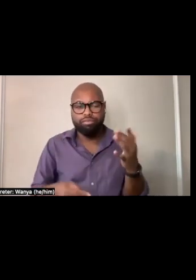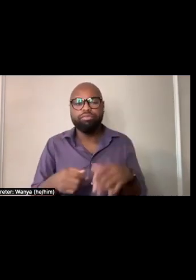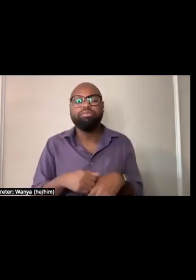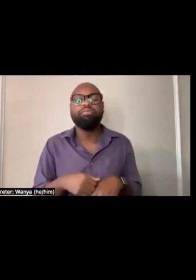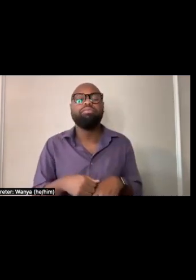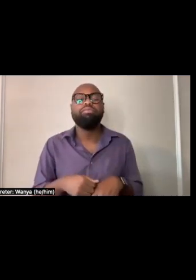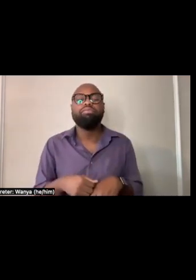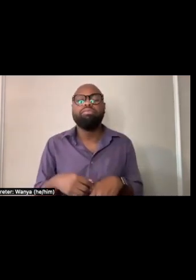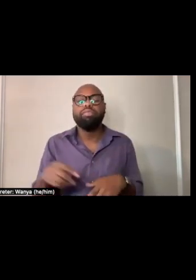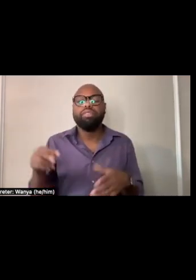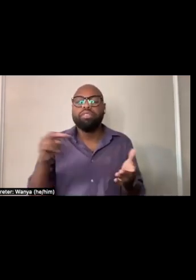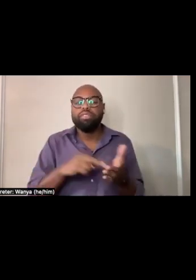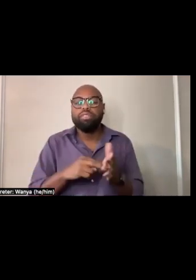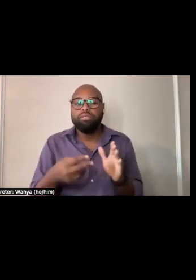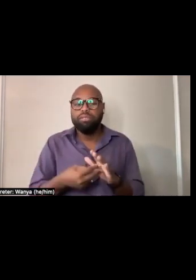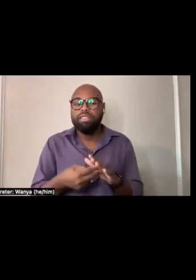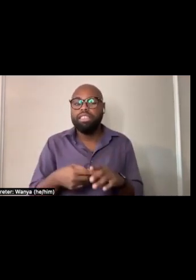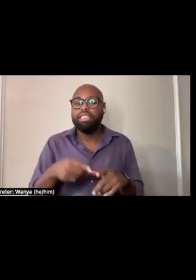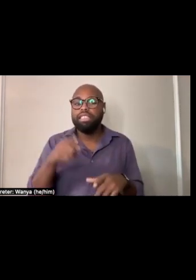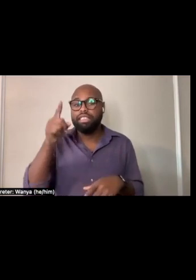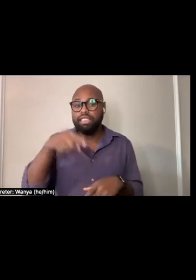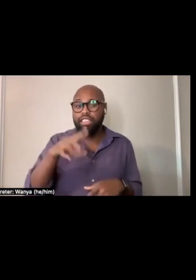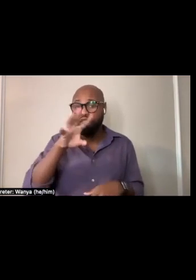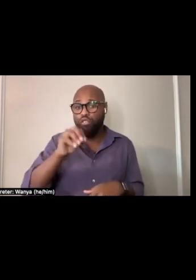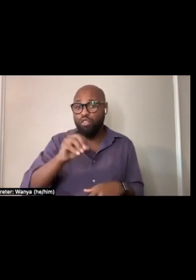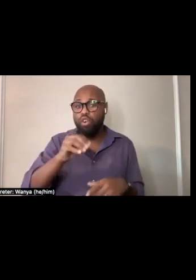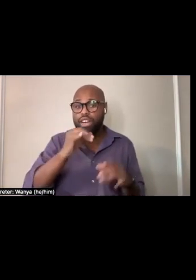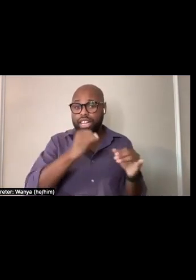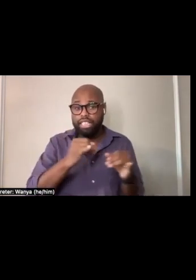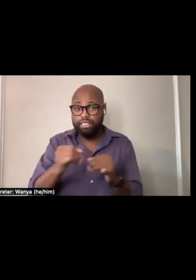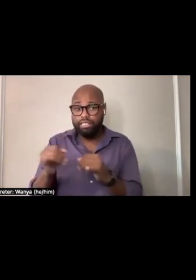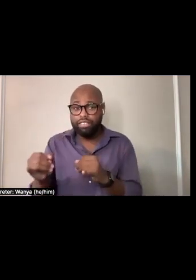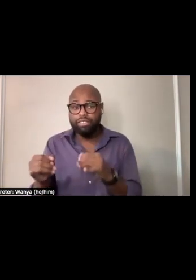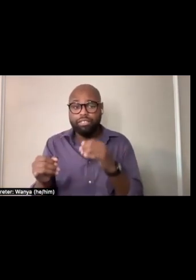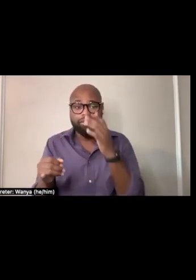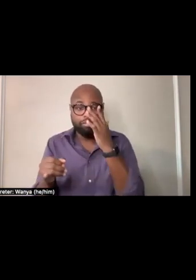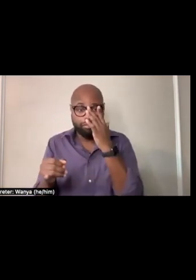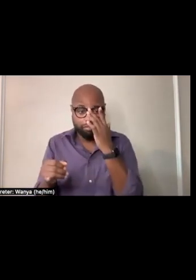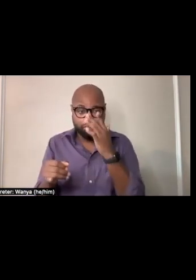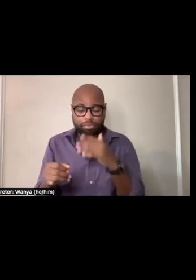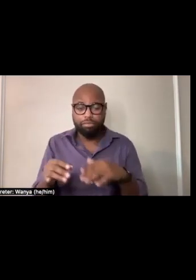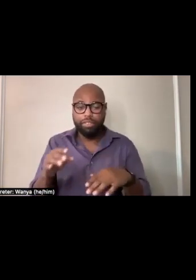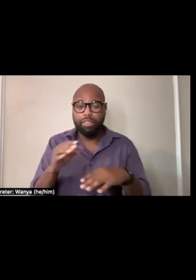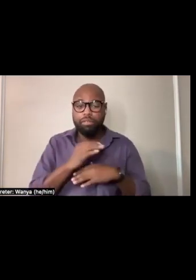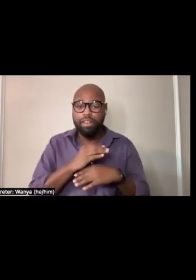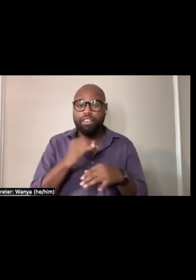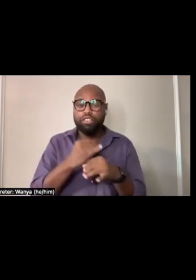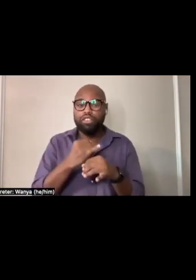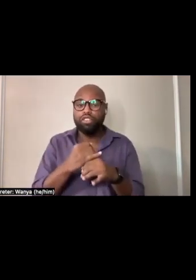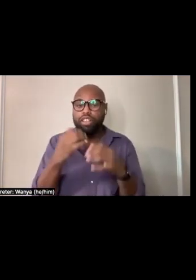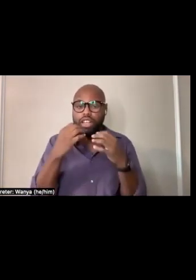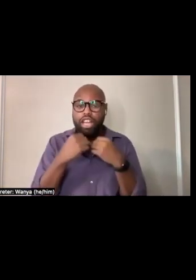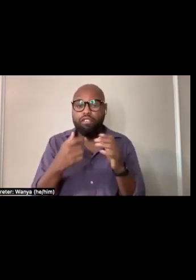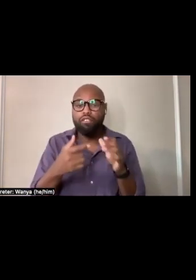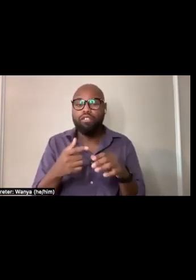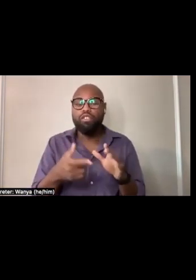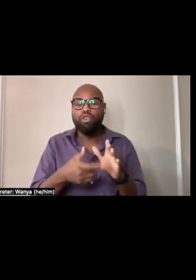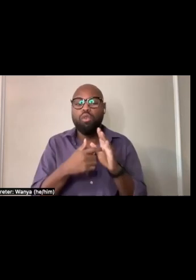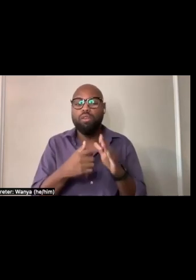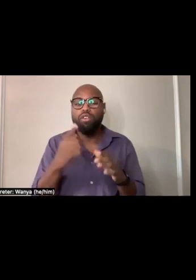meant that these 40 individuals met individual institutional level of care requirements for various Medicaid waiver programs.